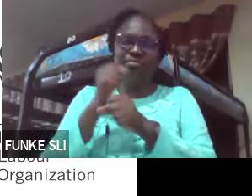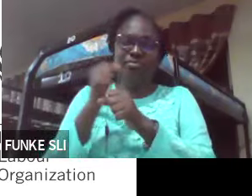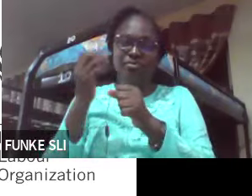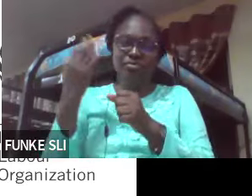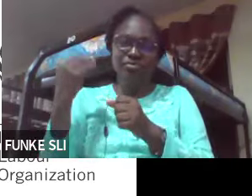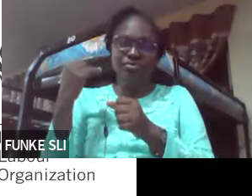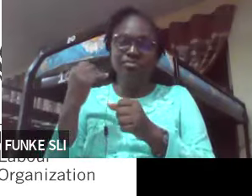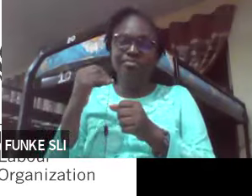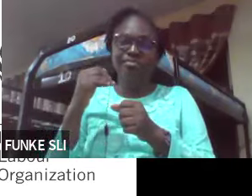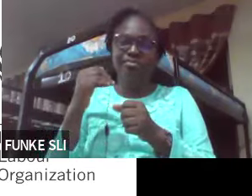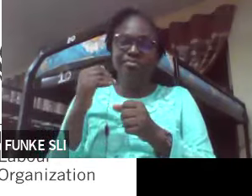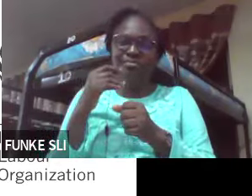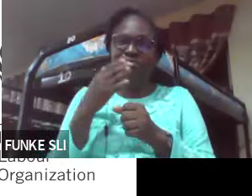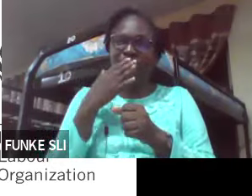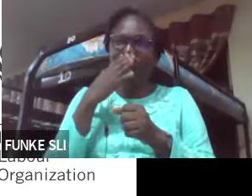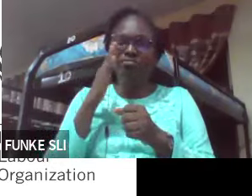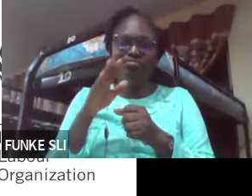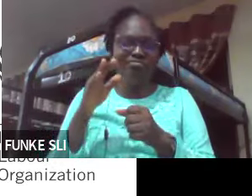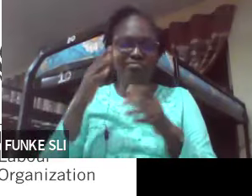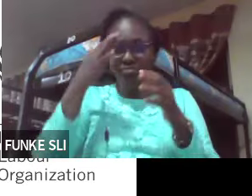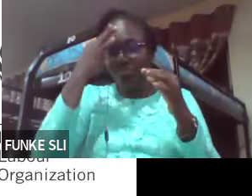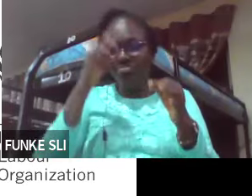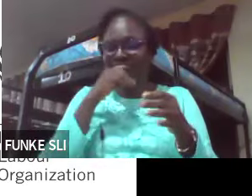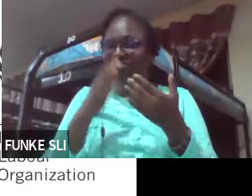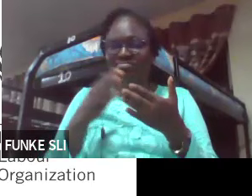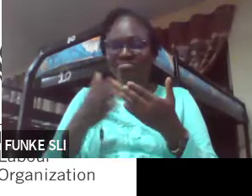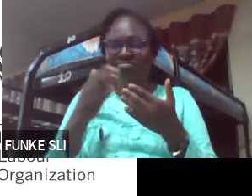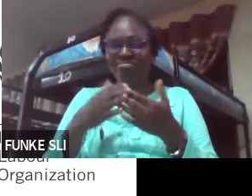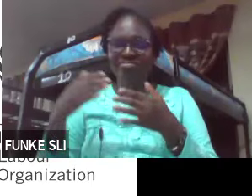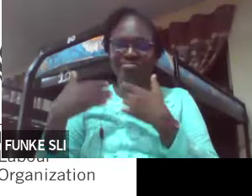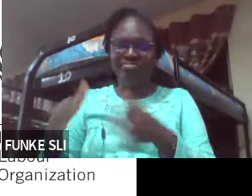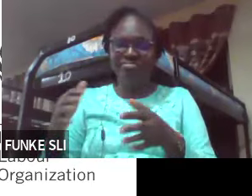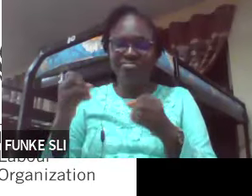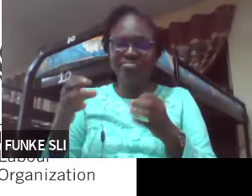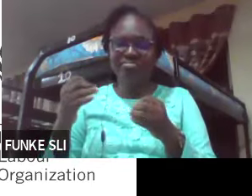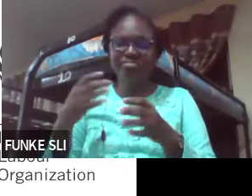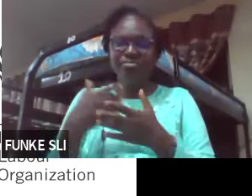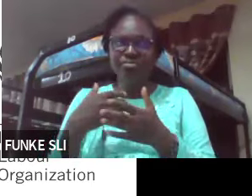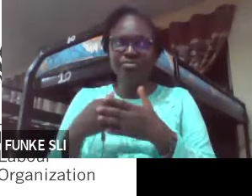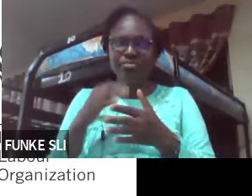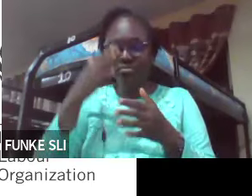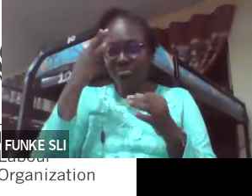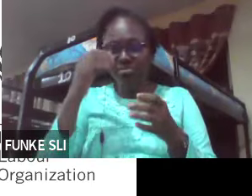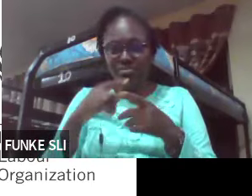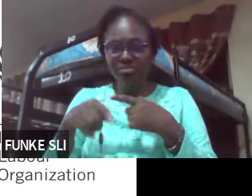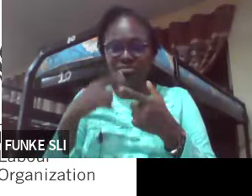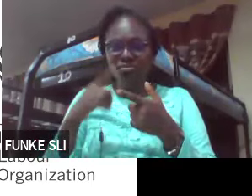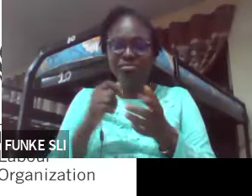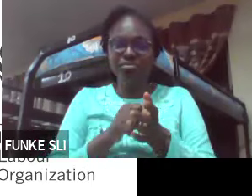Dotun Akinseinde: a traumatic decision. He didn't find it easy. He lost a lot of money, and he decided to go from corn to rice.